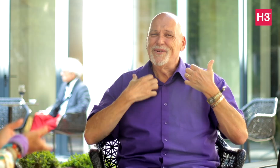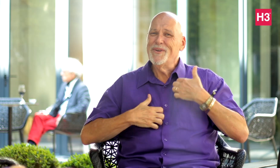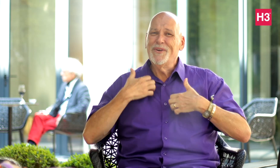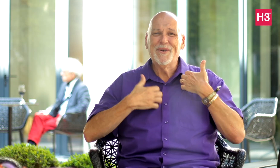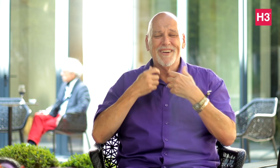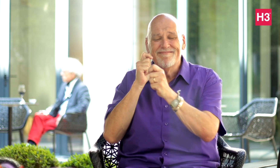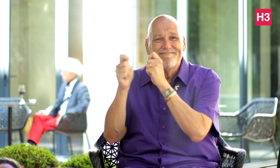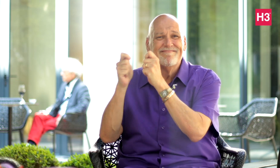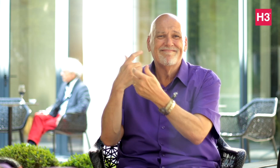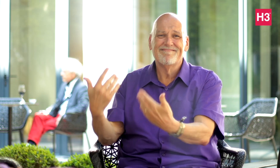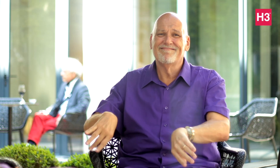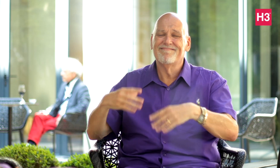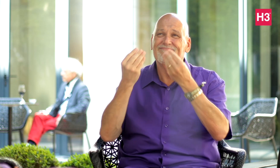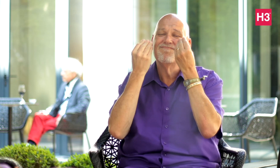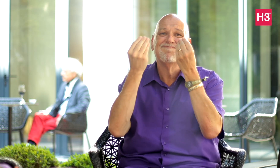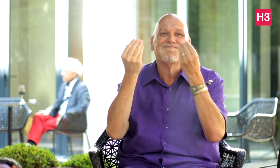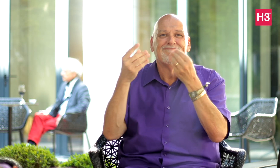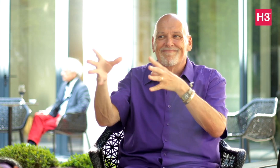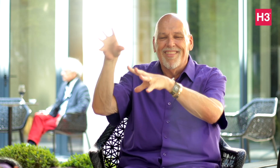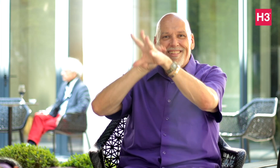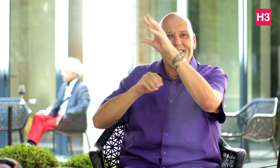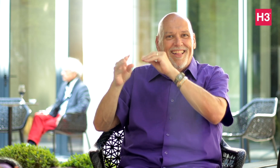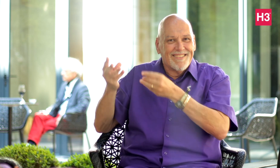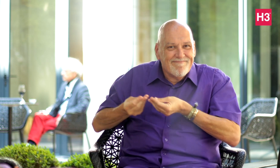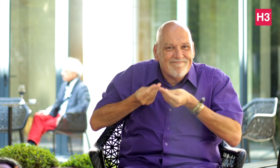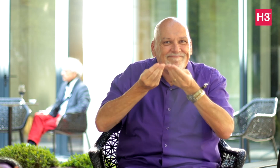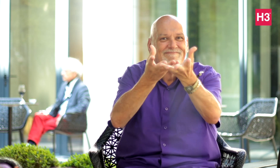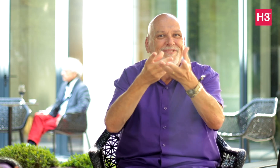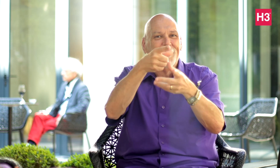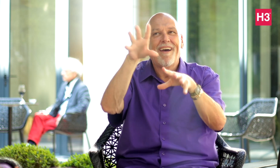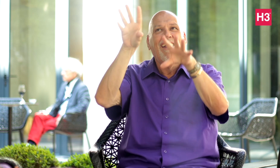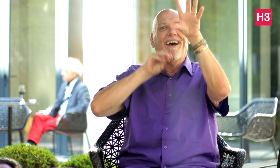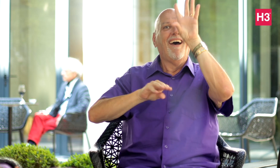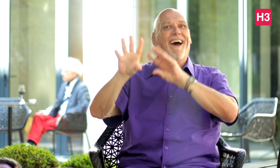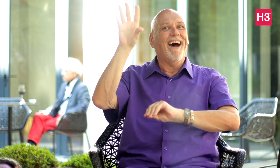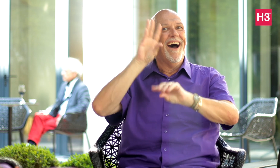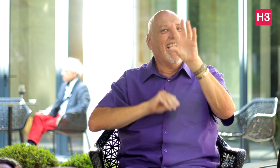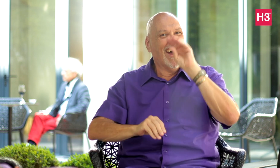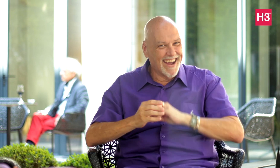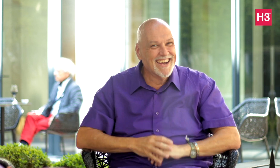Well, that was interesting! I learned a lot from her and hope you have, too!